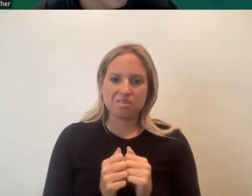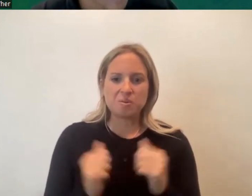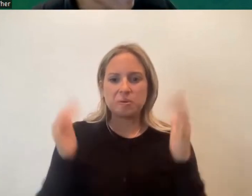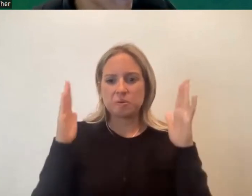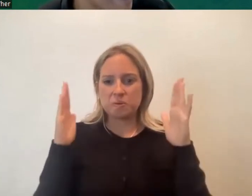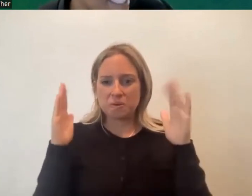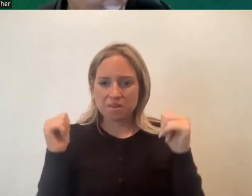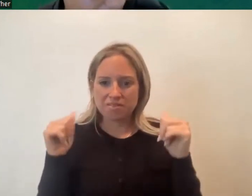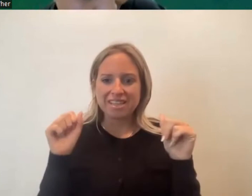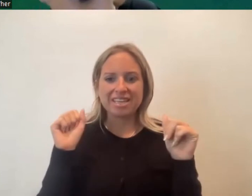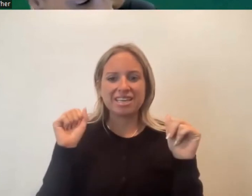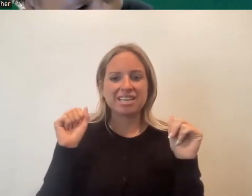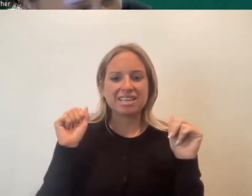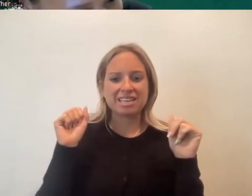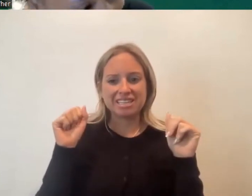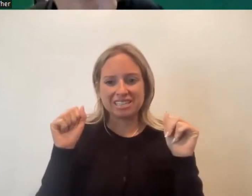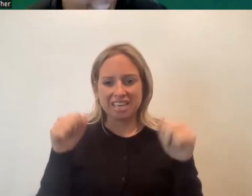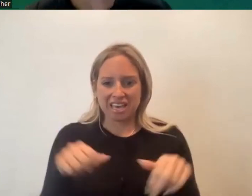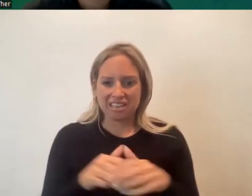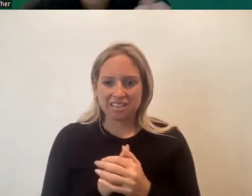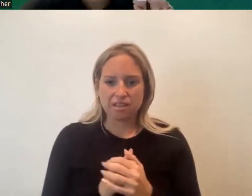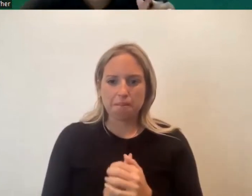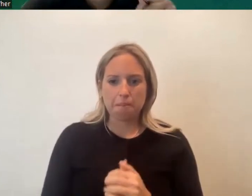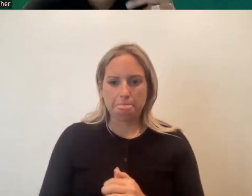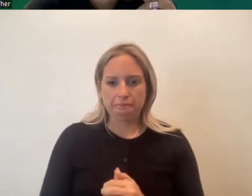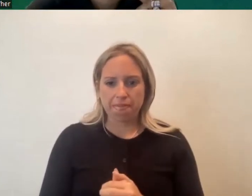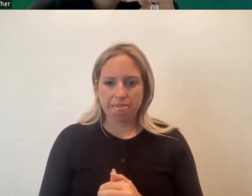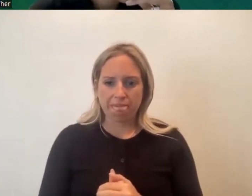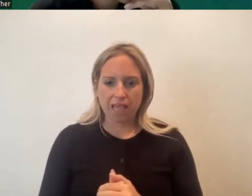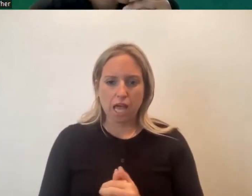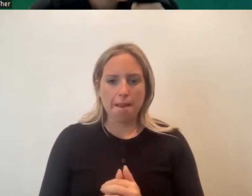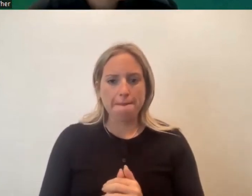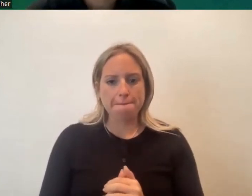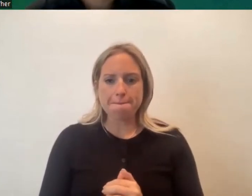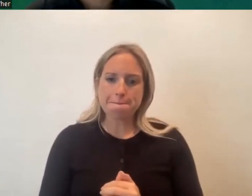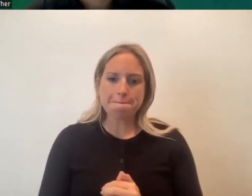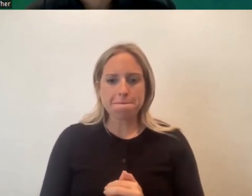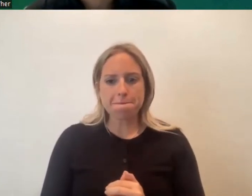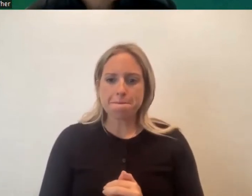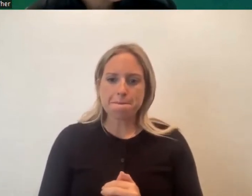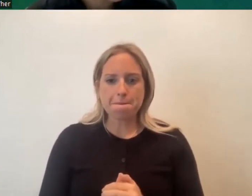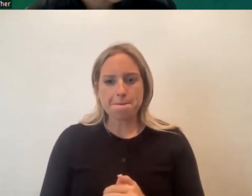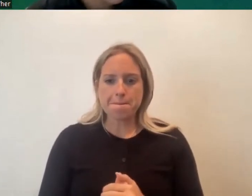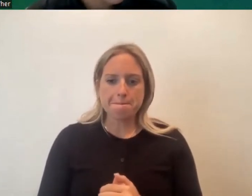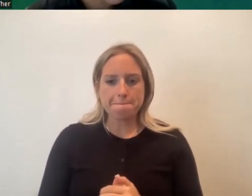Lanie gave the best answer. Don't pay me any intention.